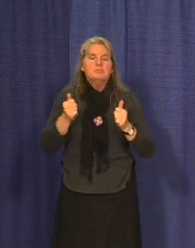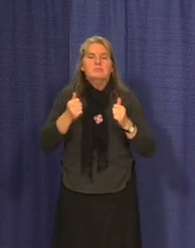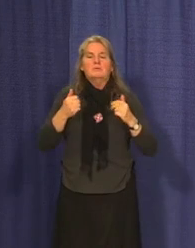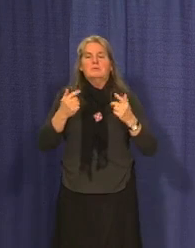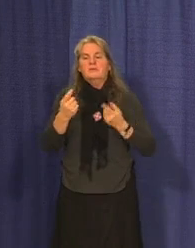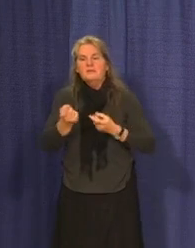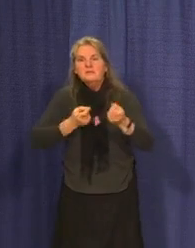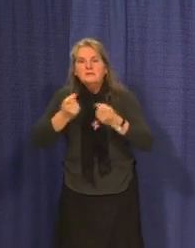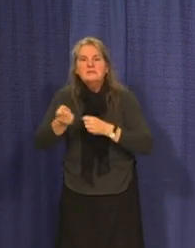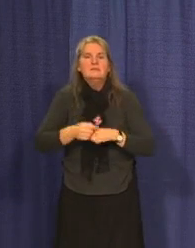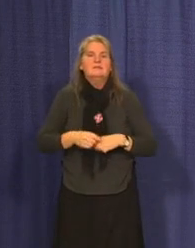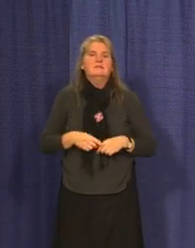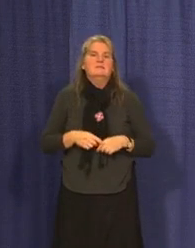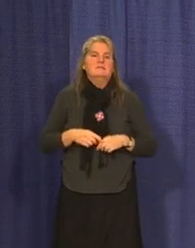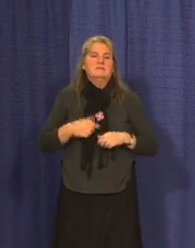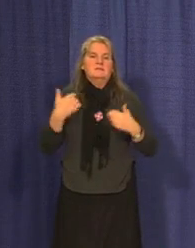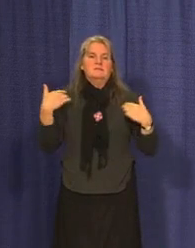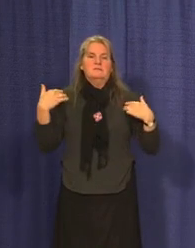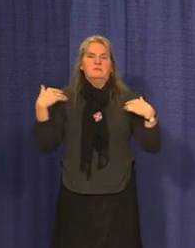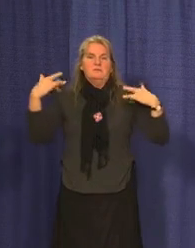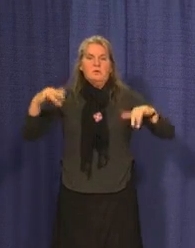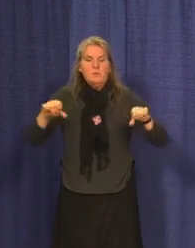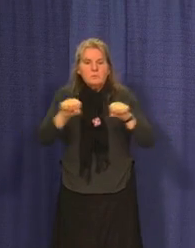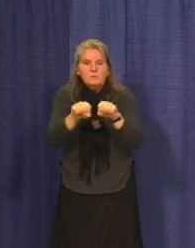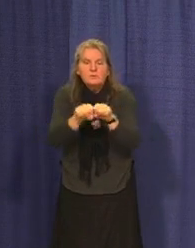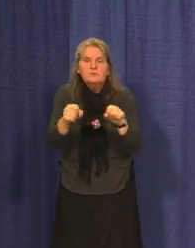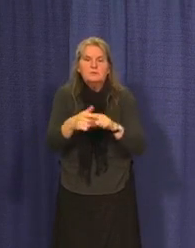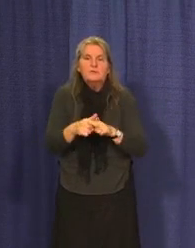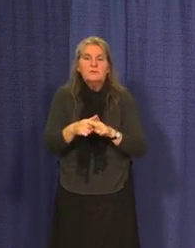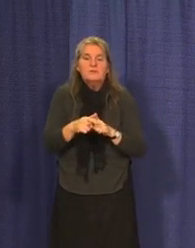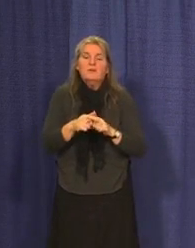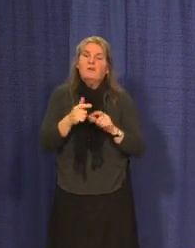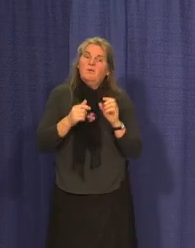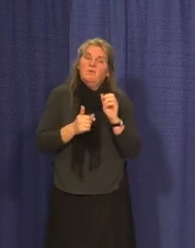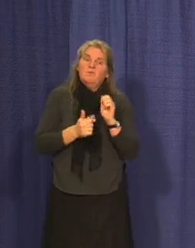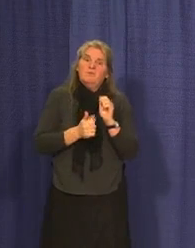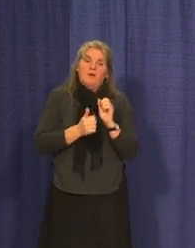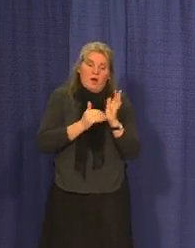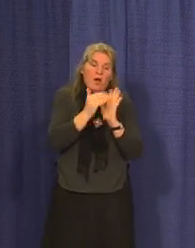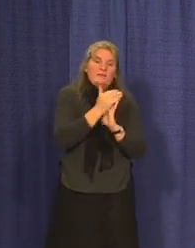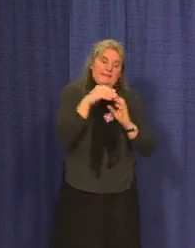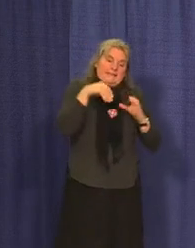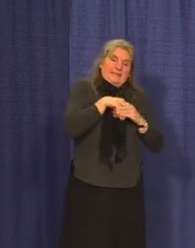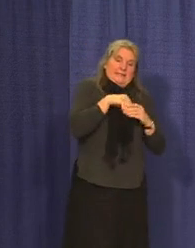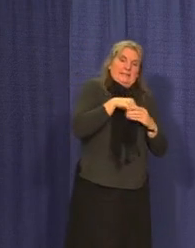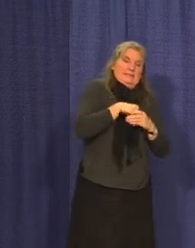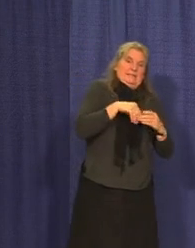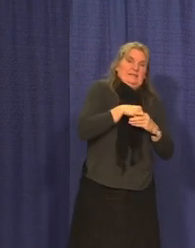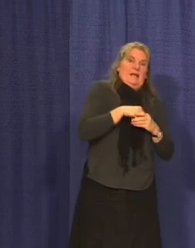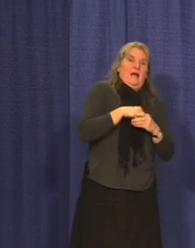as much time outdoors as weather permits. I know that we typically would be spending more time indoors,